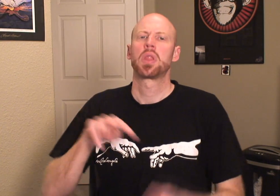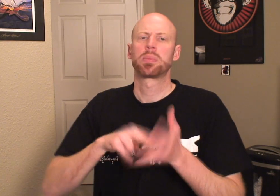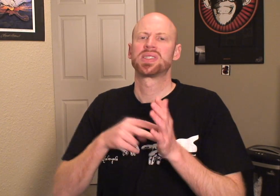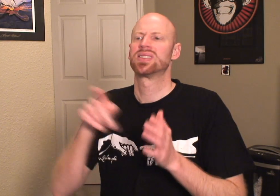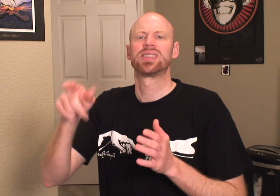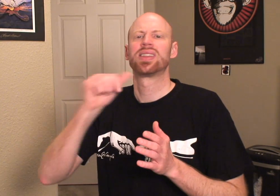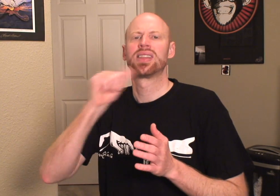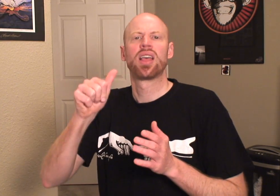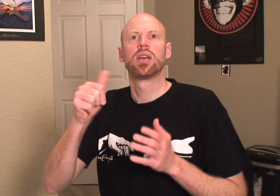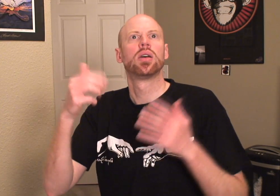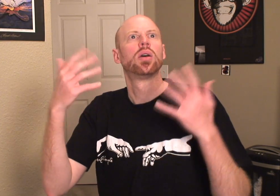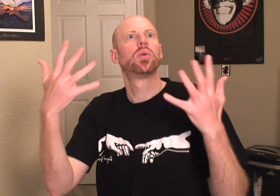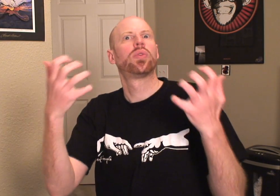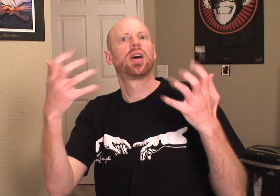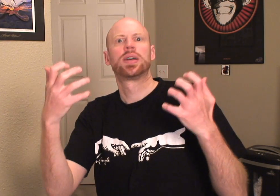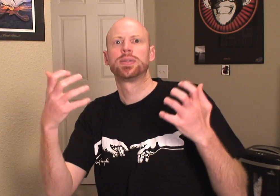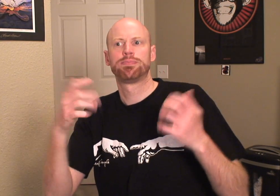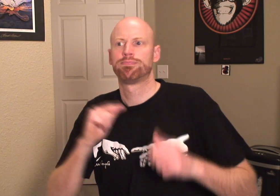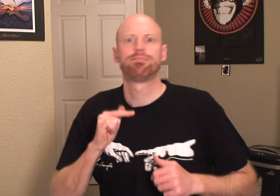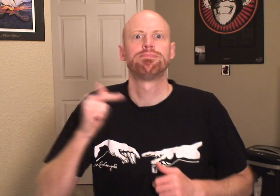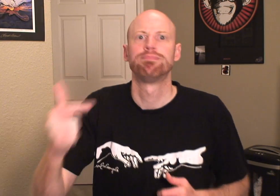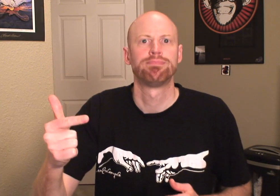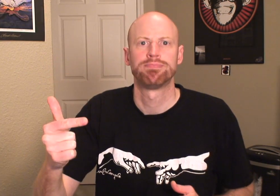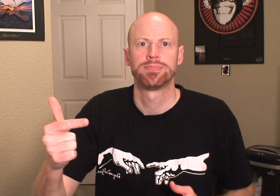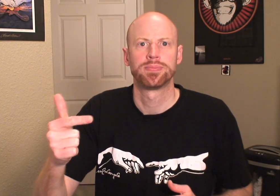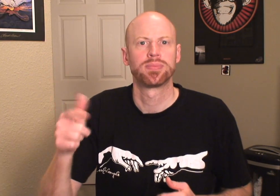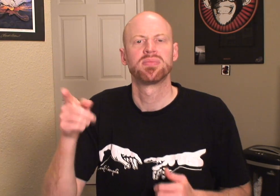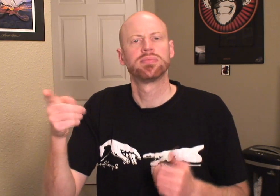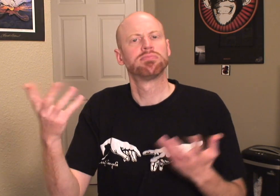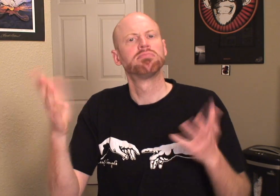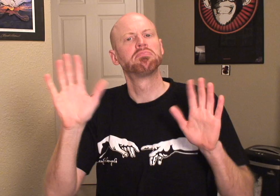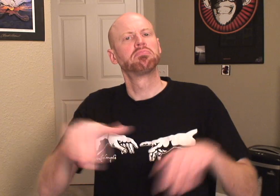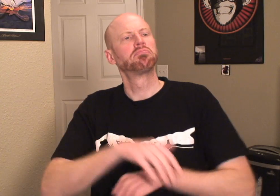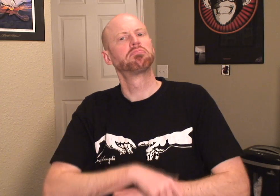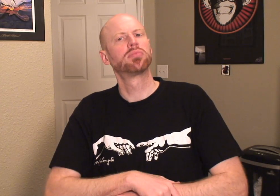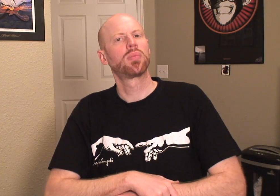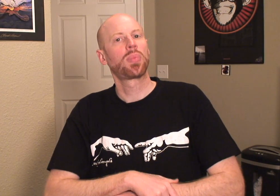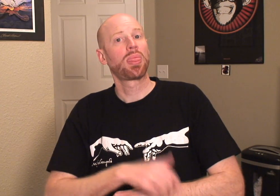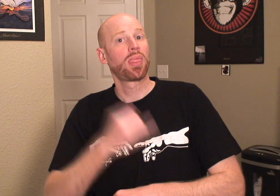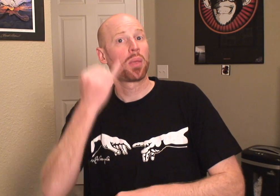is not looking to take the conversation at this time.